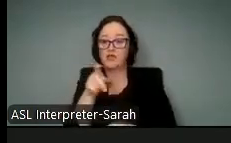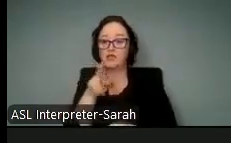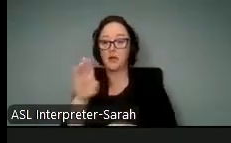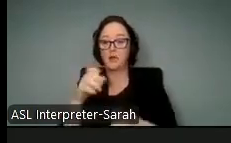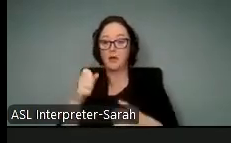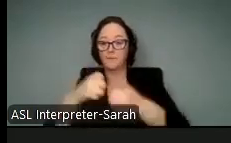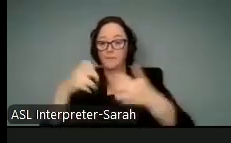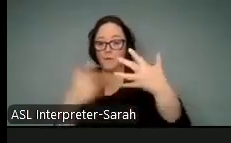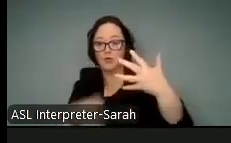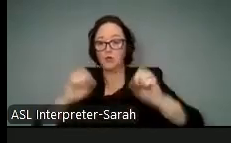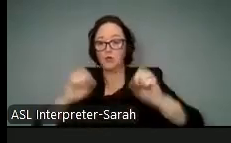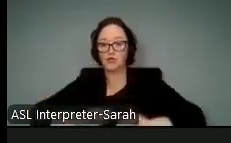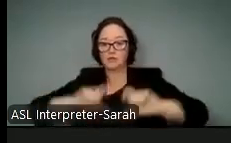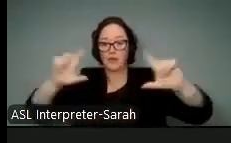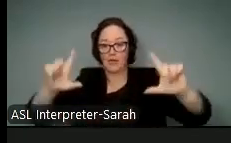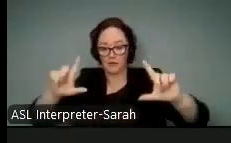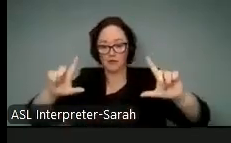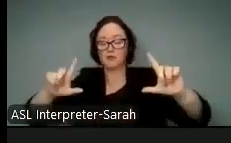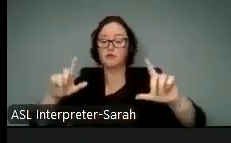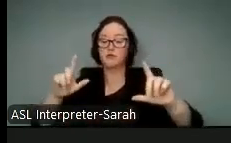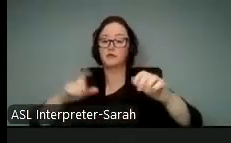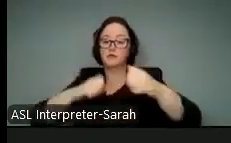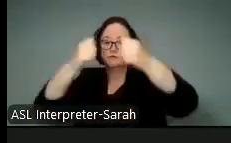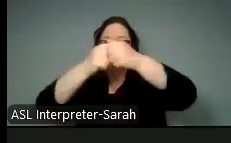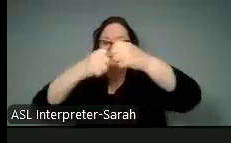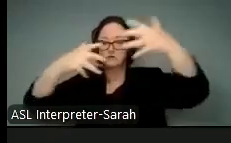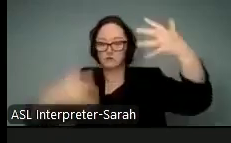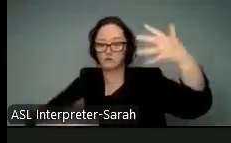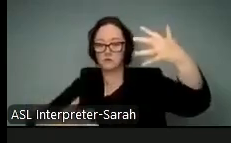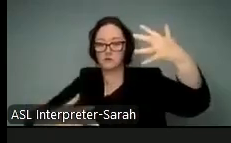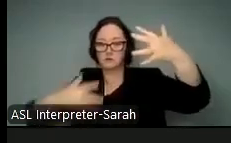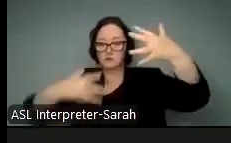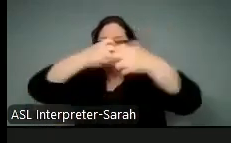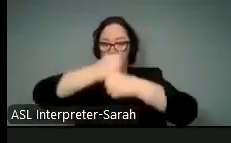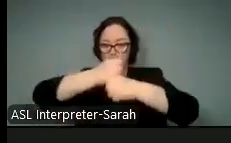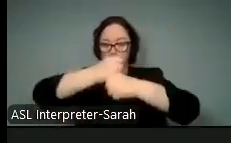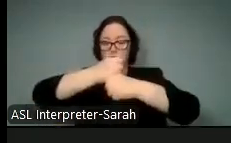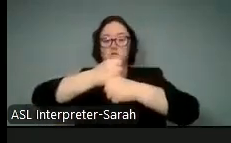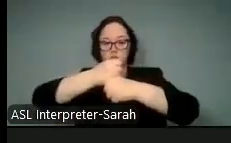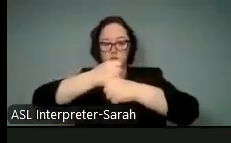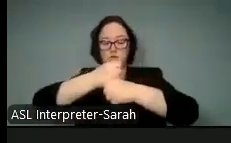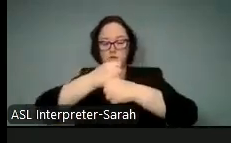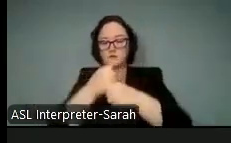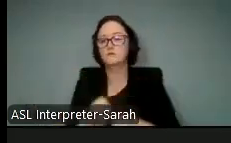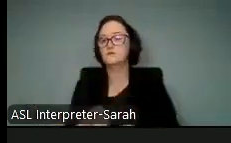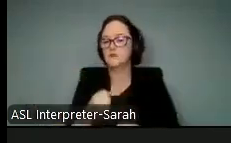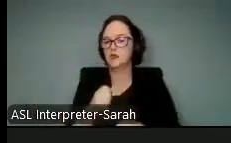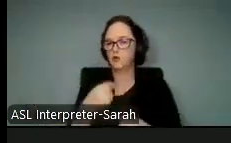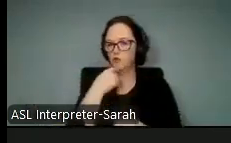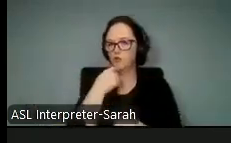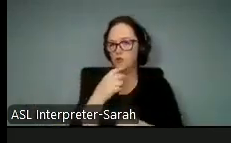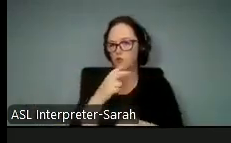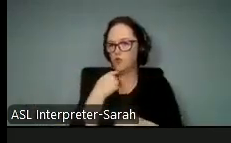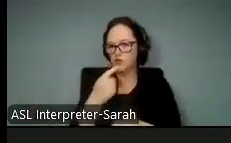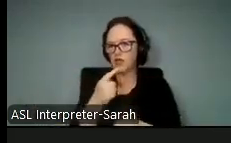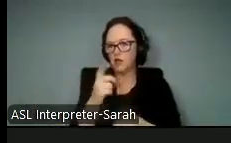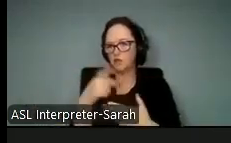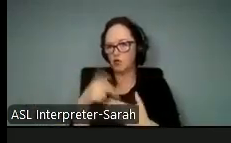to expand and collapse the submenu. It's also important to tell the user that it's expanded or collapsed. So the way we do that, we go in the submenu,